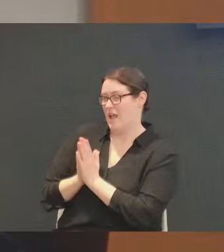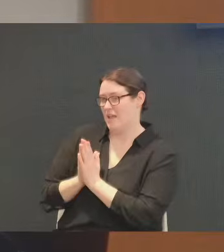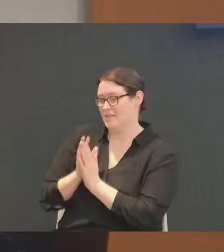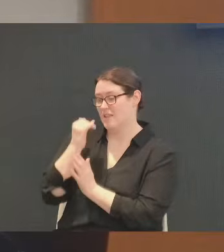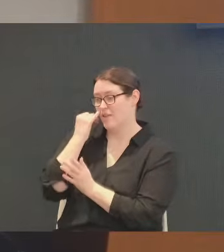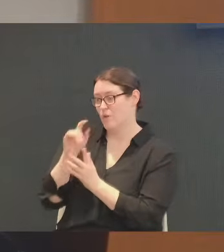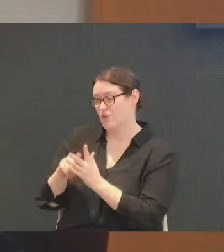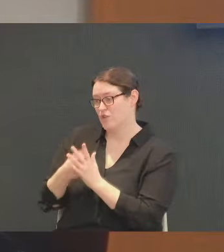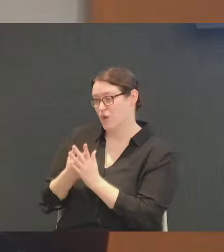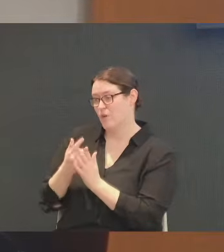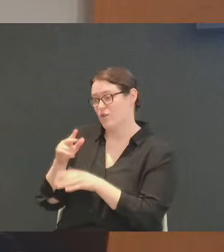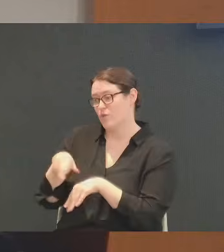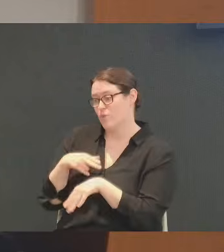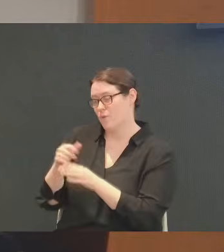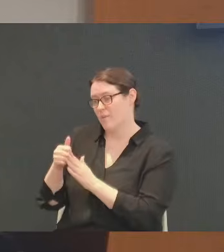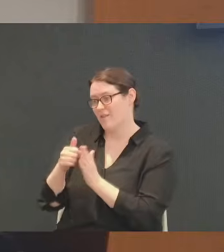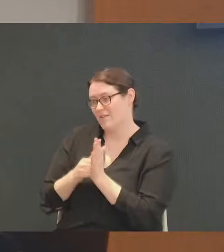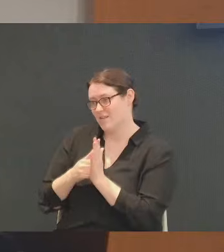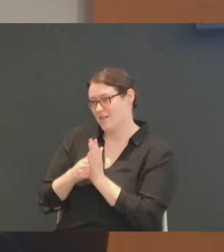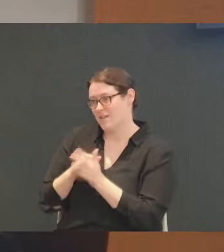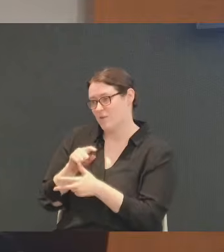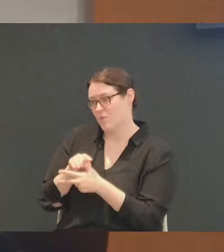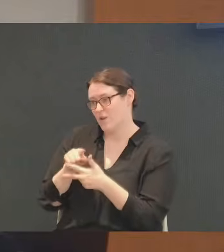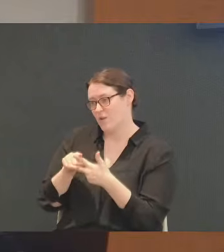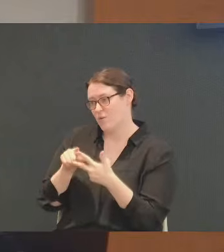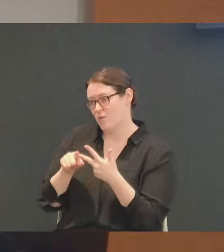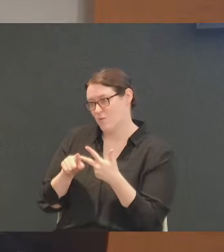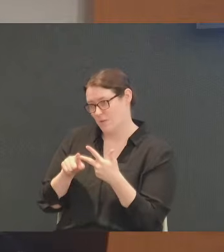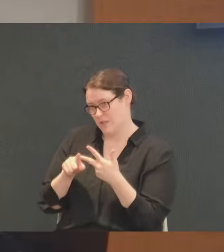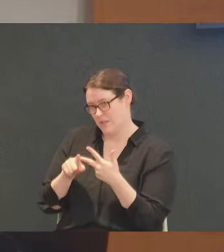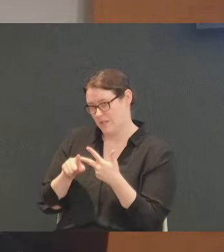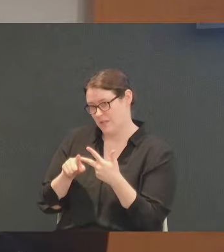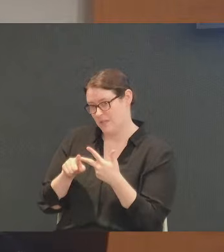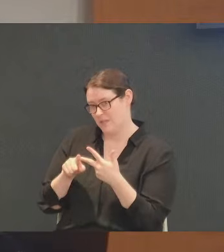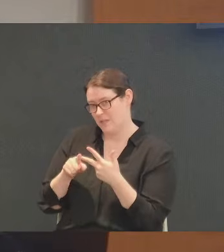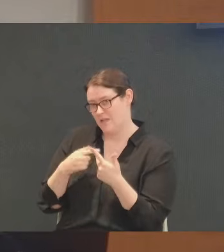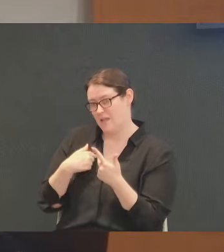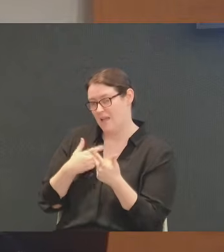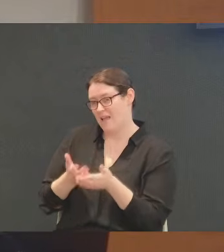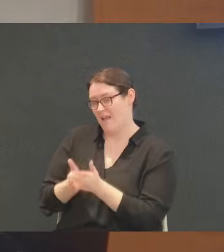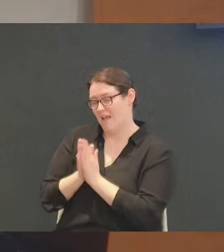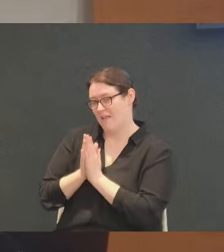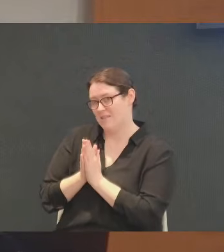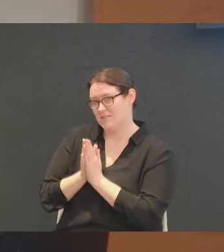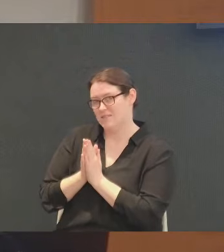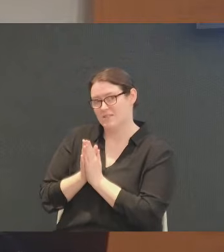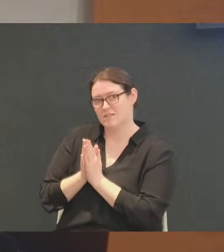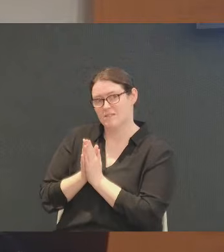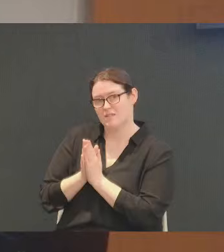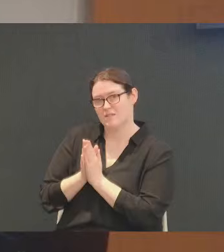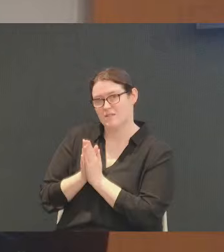the regular agenda Commissioners items 1 through three. I would ask I think it might make sense